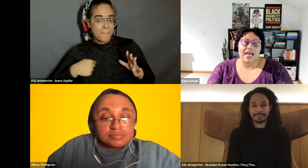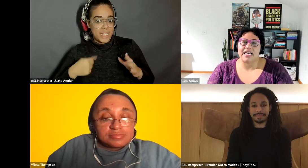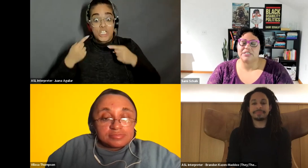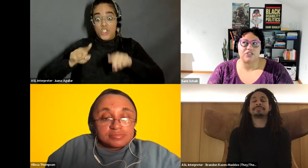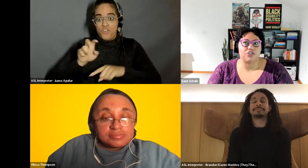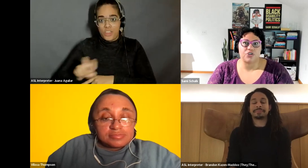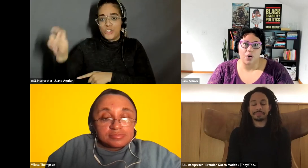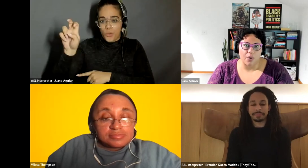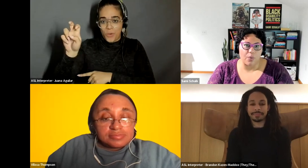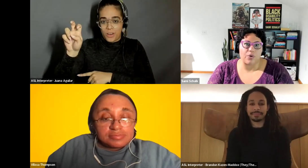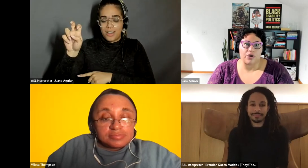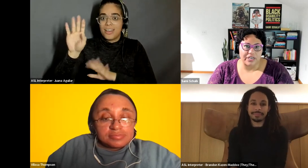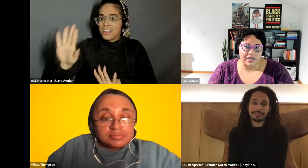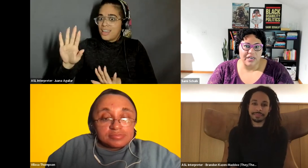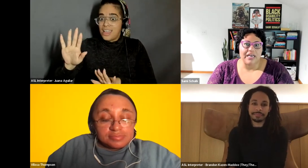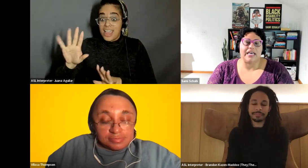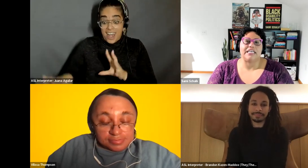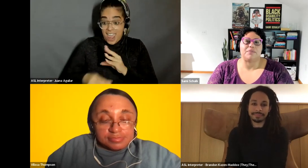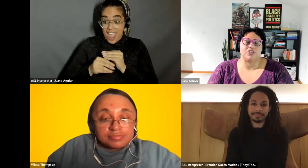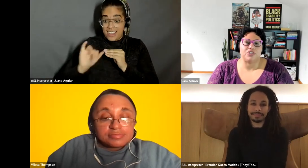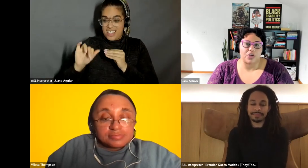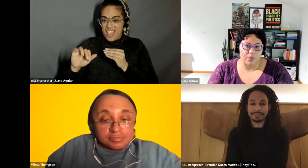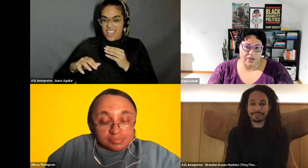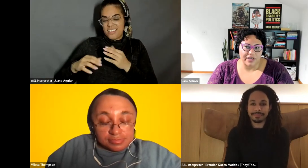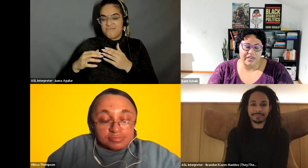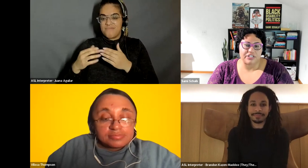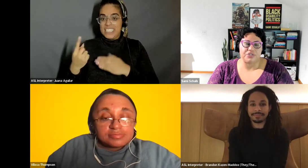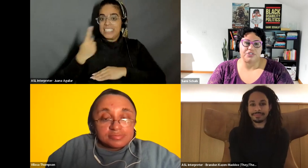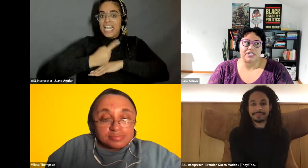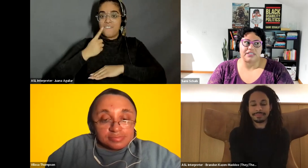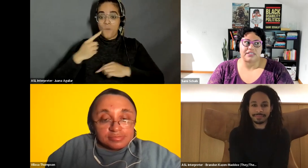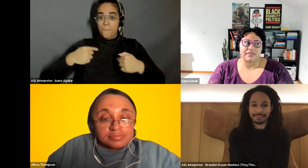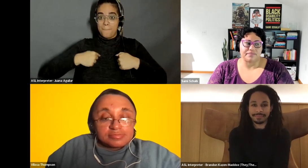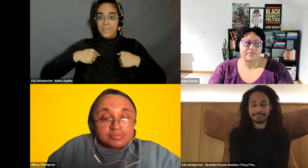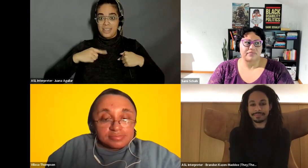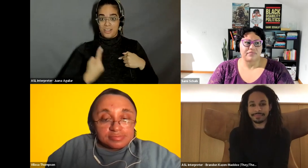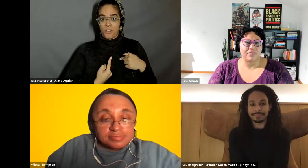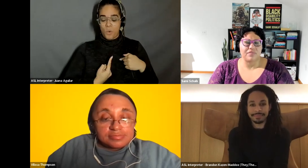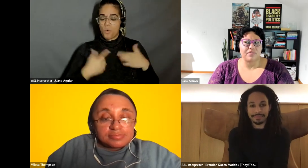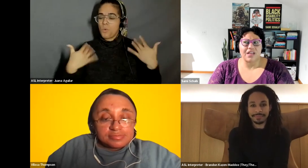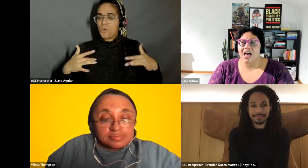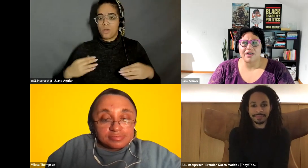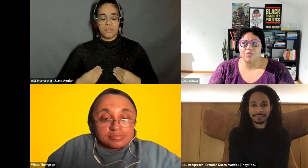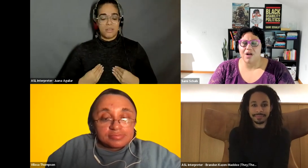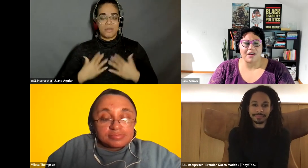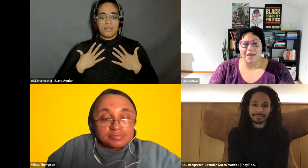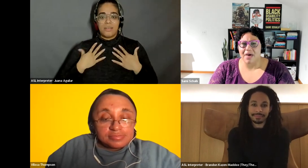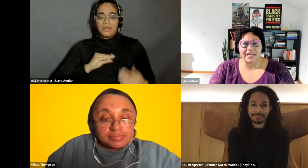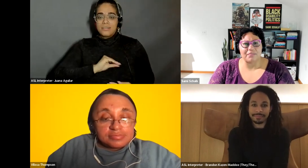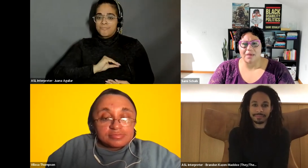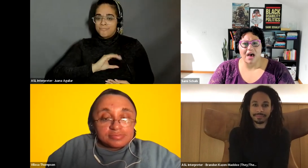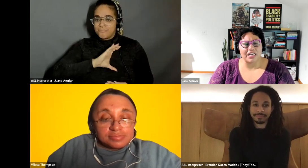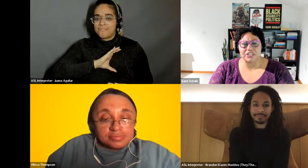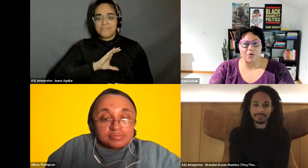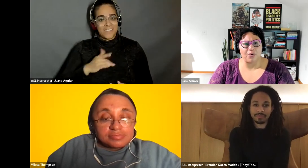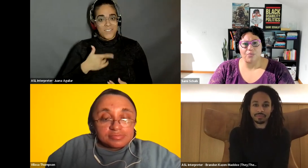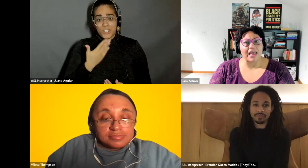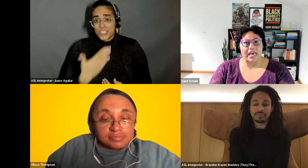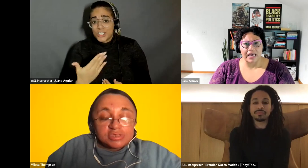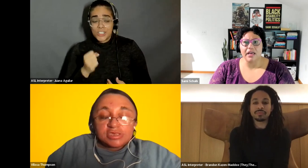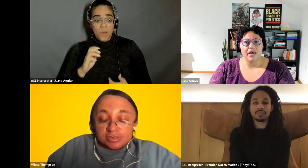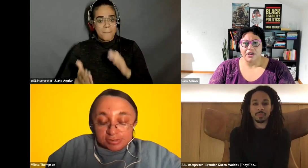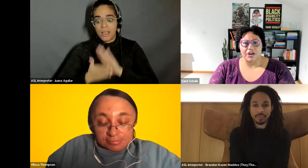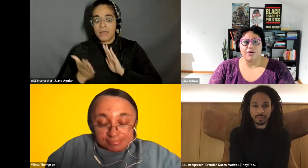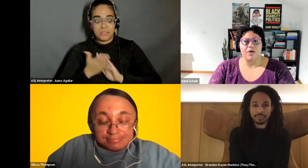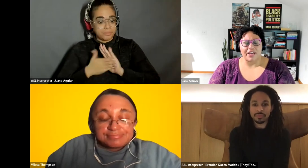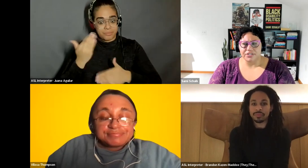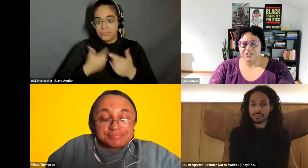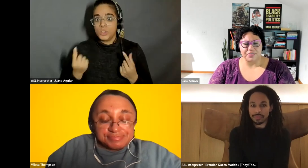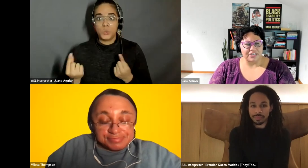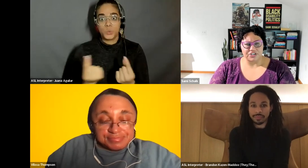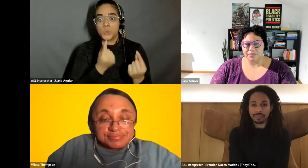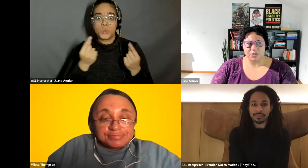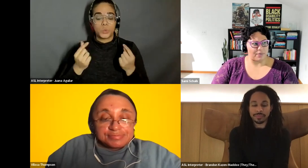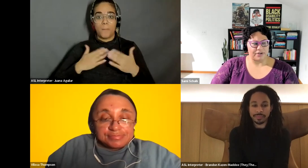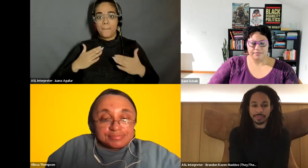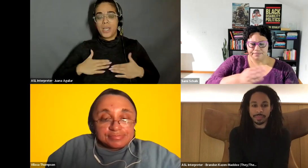Sami Schalk: has been so good it has been so good to just not run my mind in my body so ragged. You know I used to do these trips, so I would.